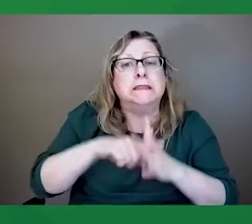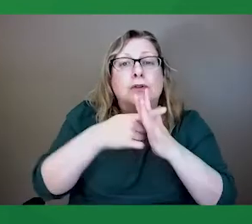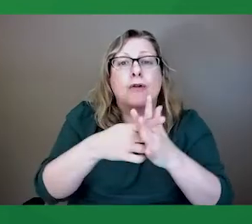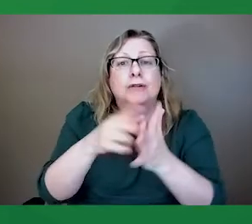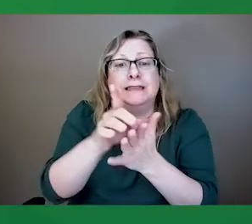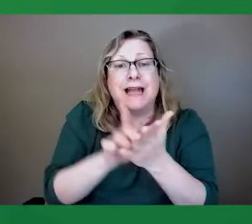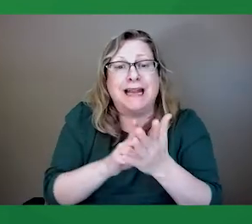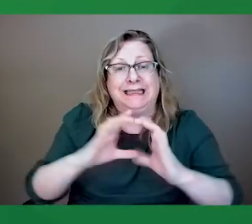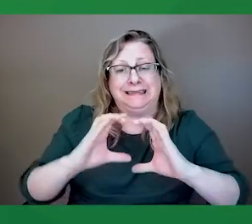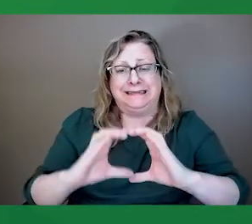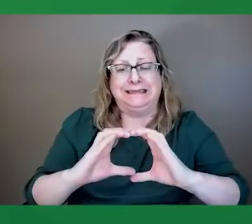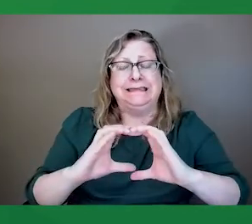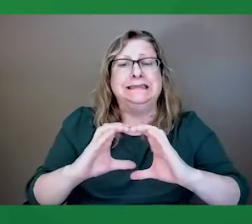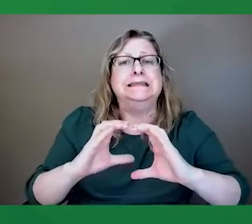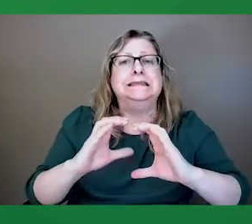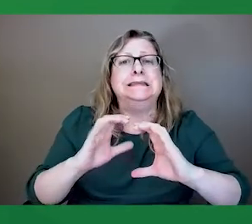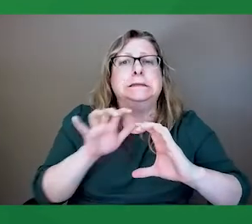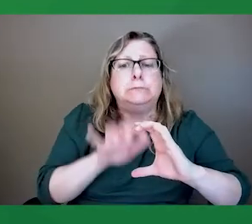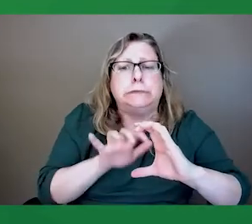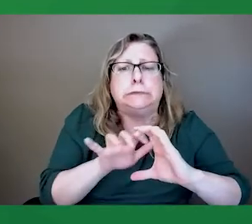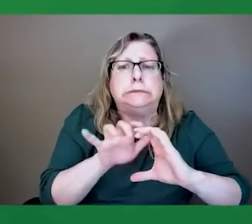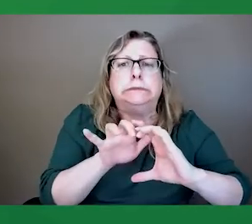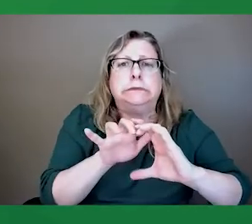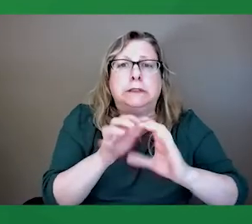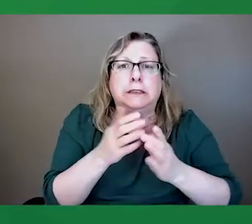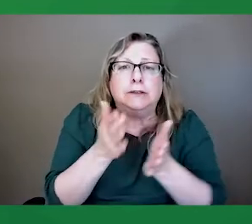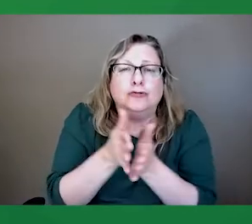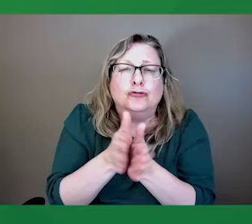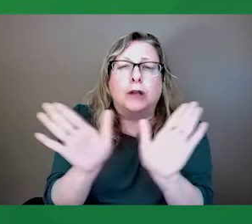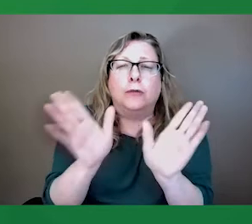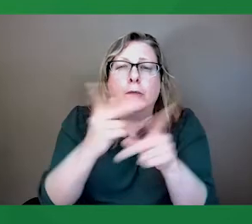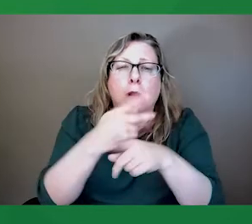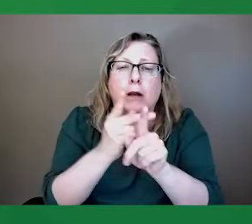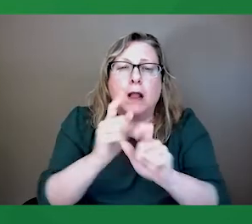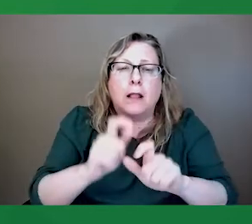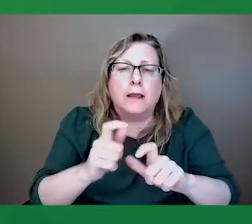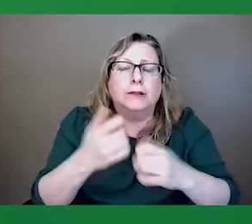And from there, there's try to expand to wider use cases